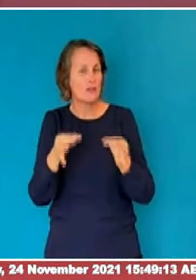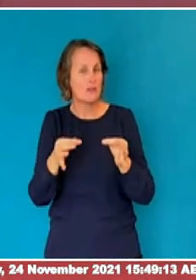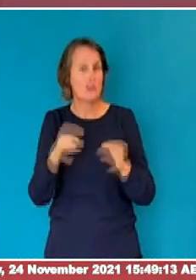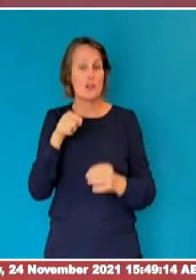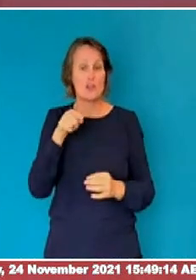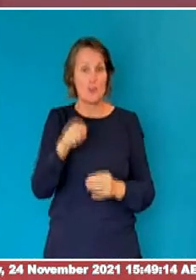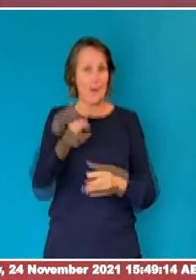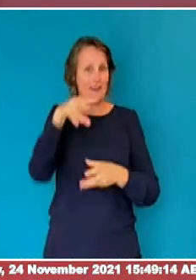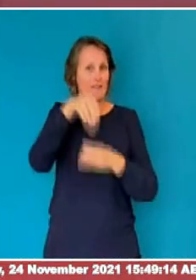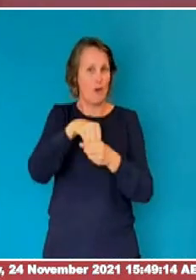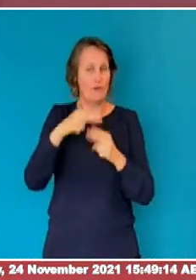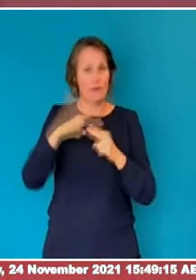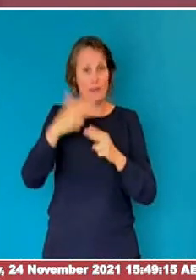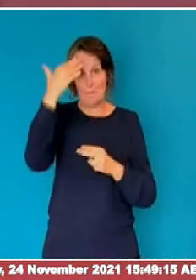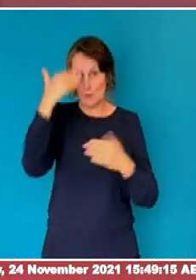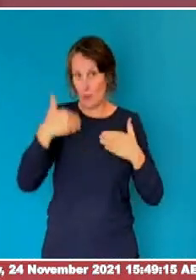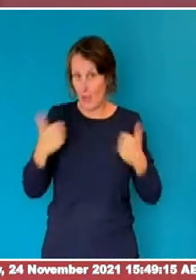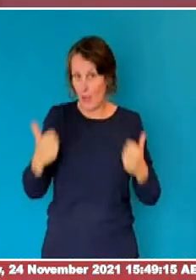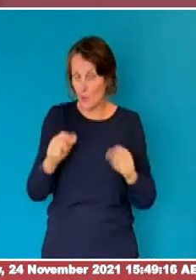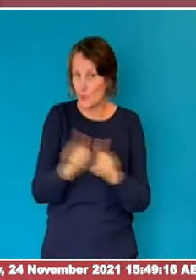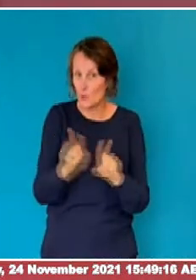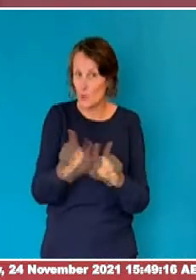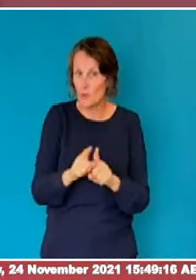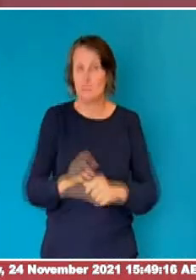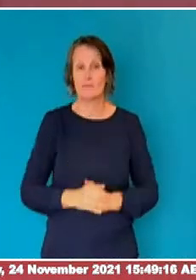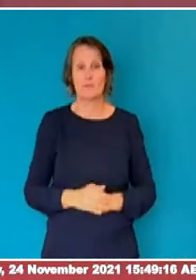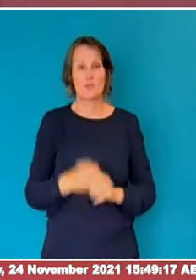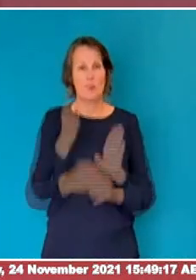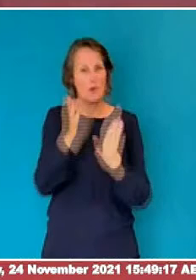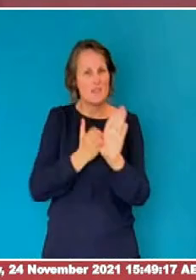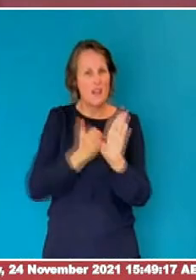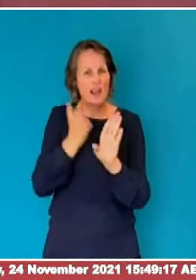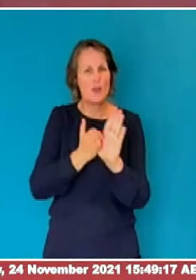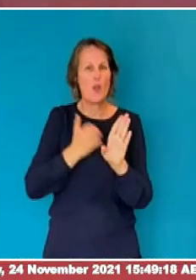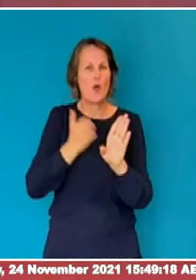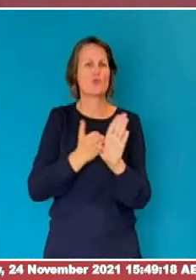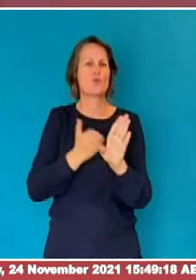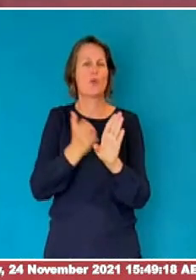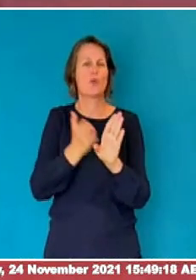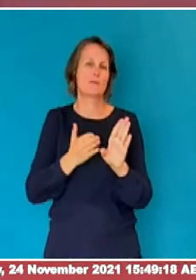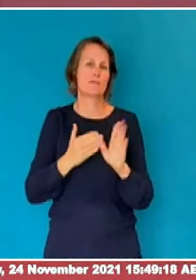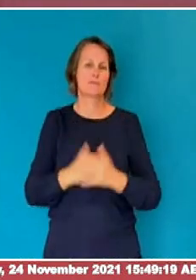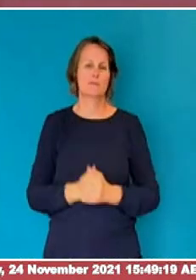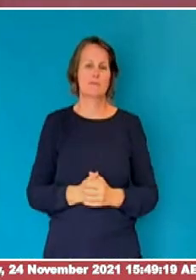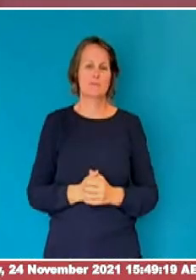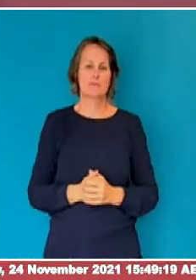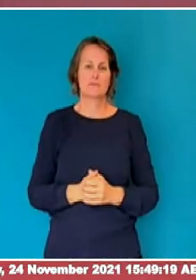health focuses as well, which is psychological injury and physical injury,